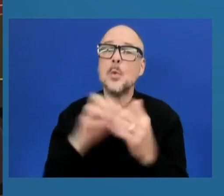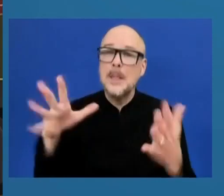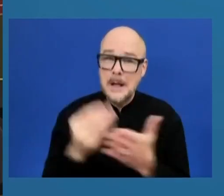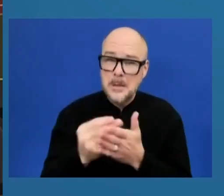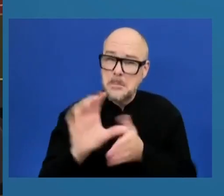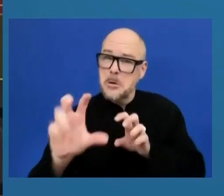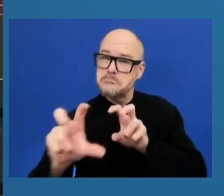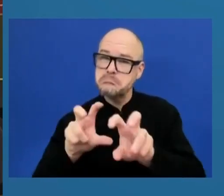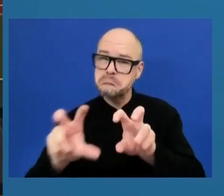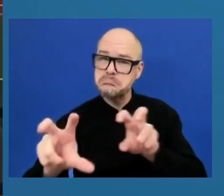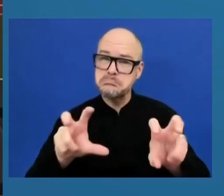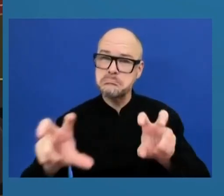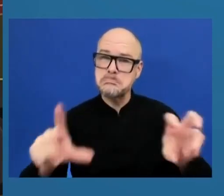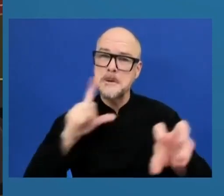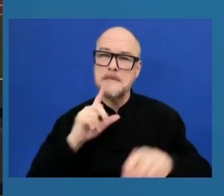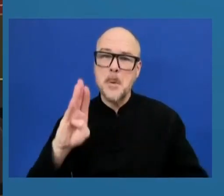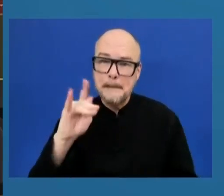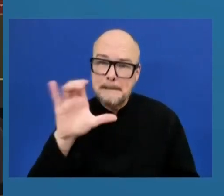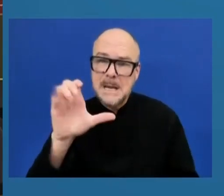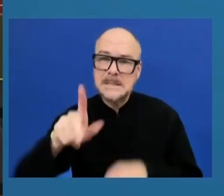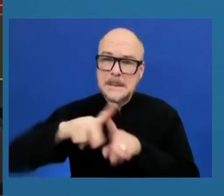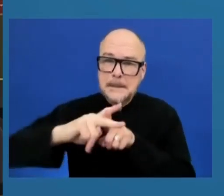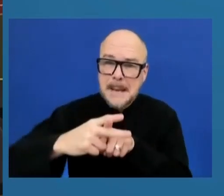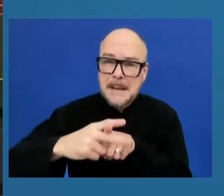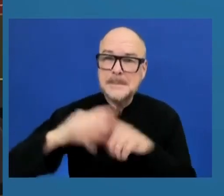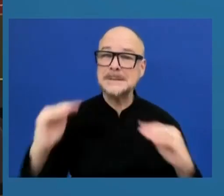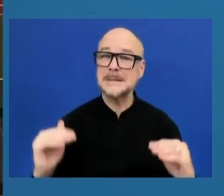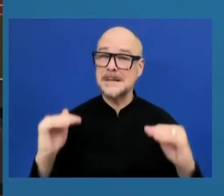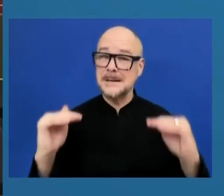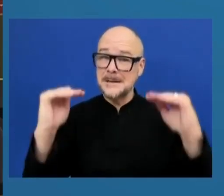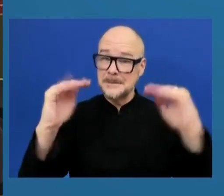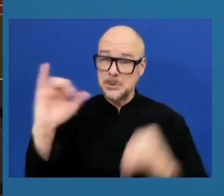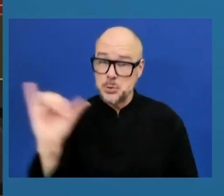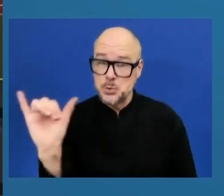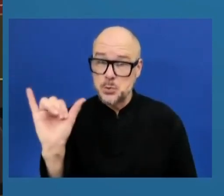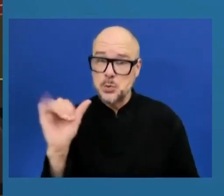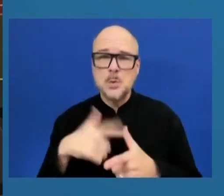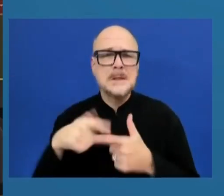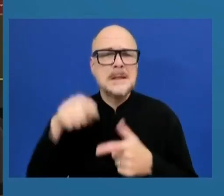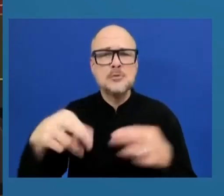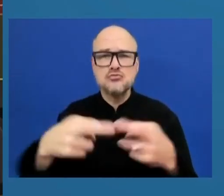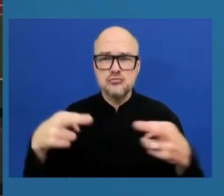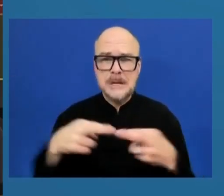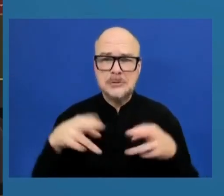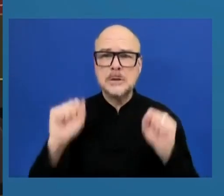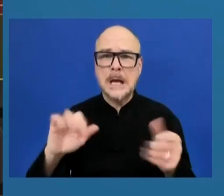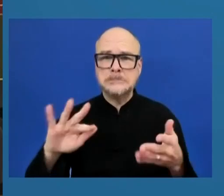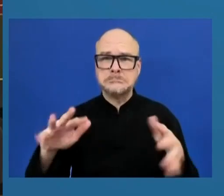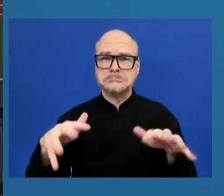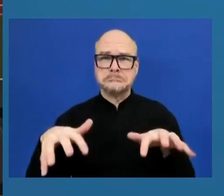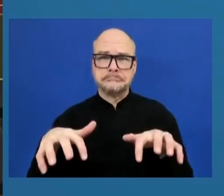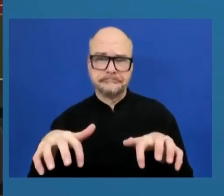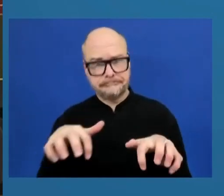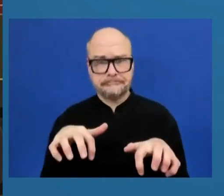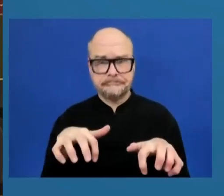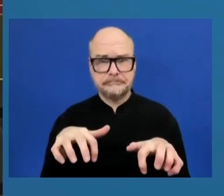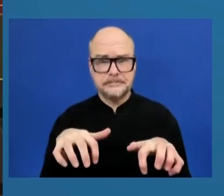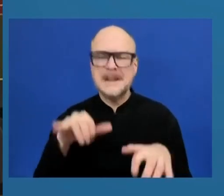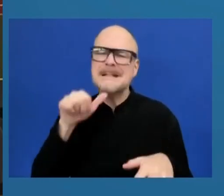and basic maintenance, but also enhancements, uh, this region can come to a crippling halt, and we're not going to let that happen. In -- the, in the past,